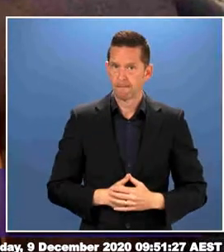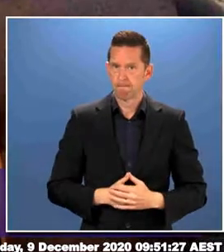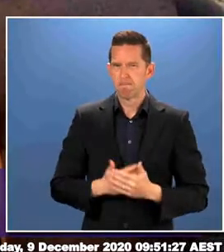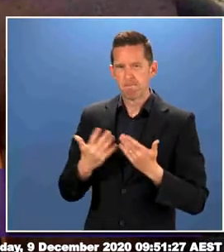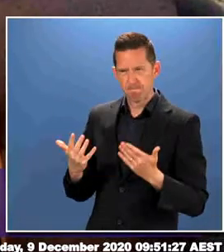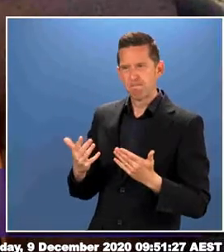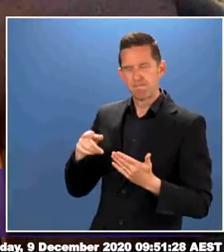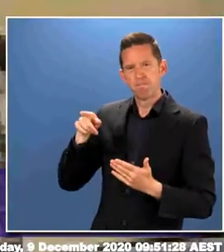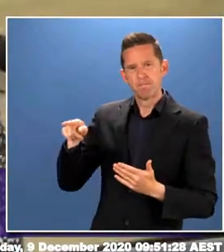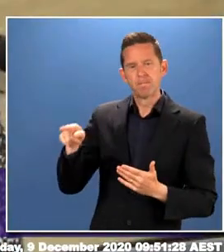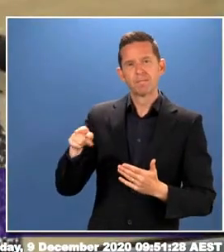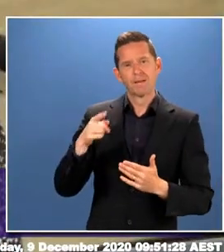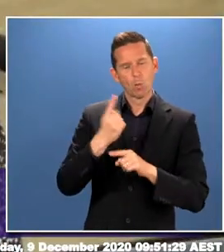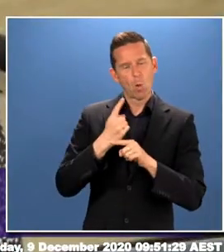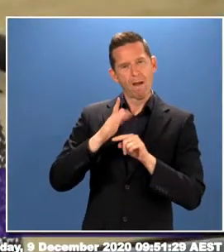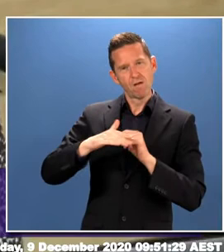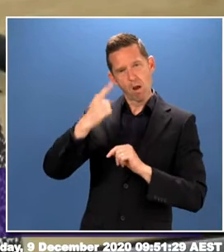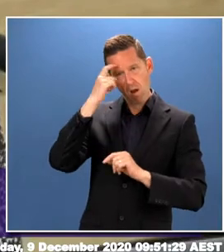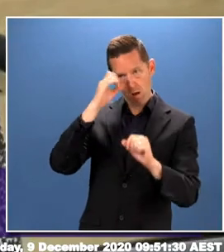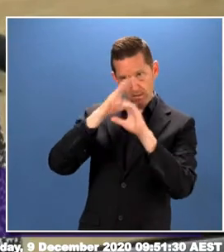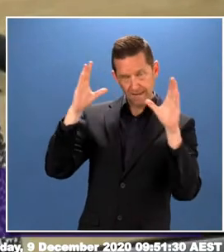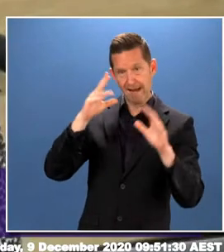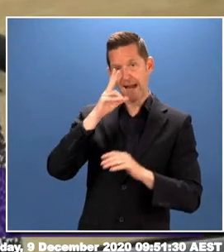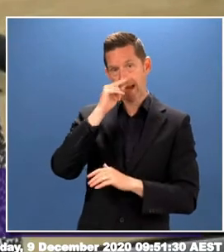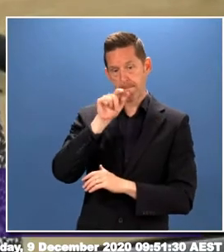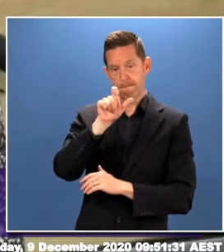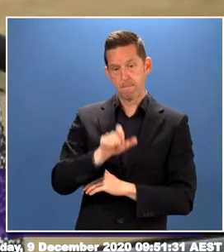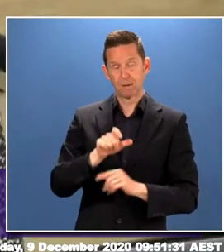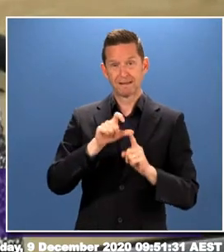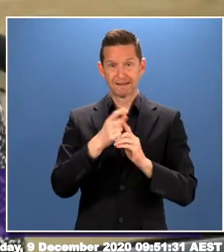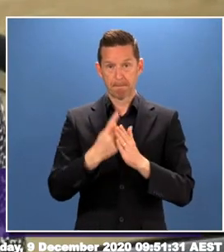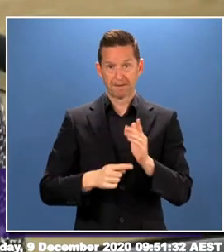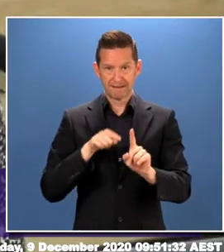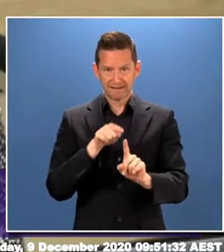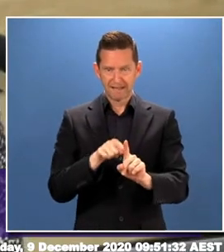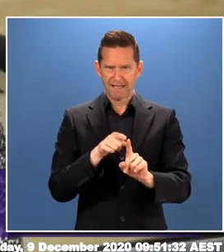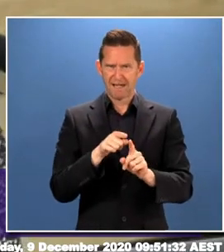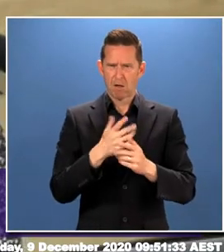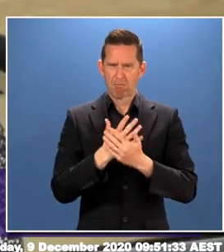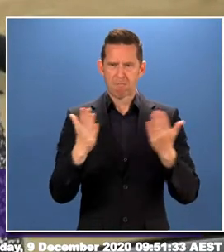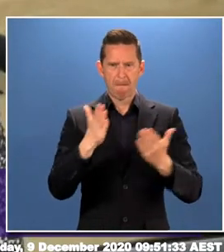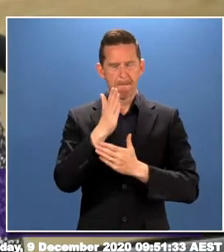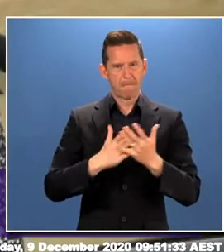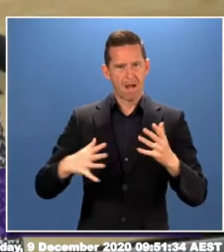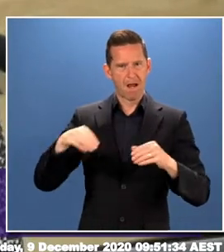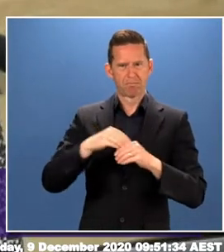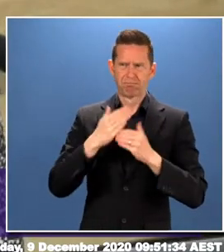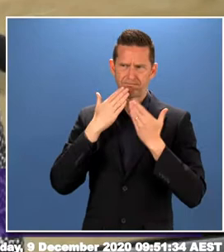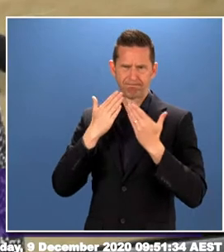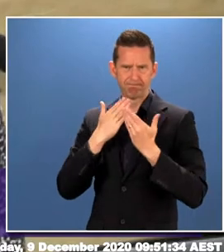a young people with a disability being a core part of the solution, so thank you for identifying that now.